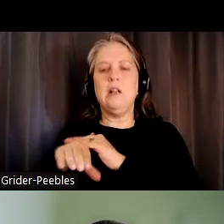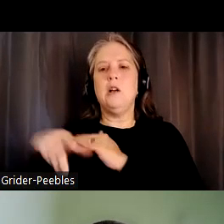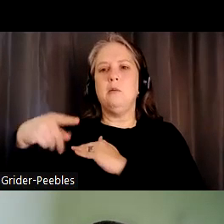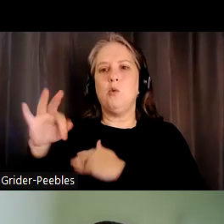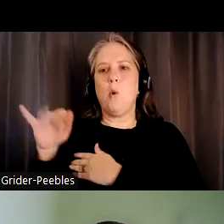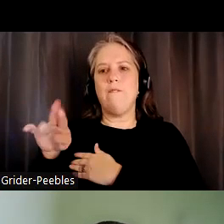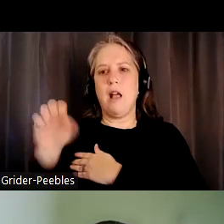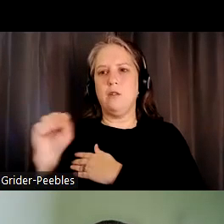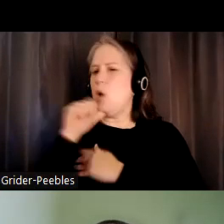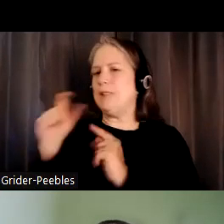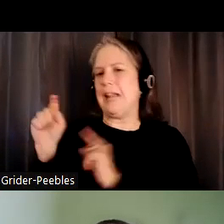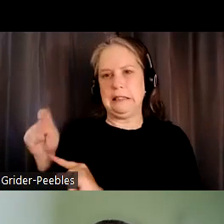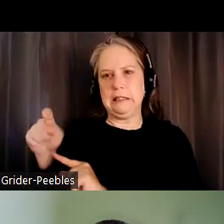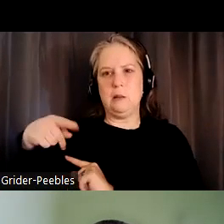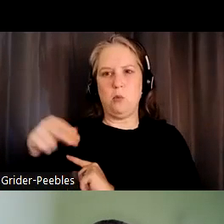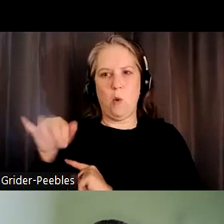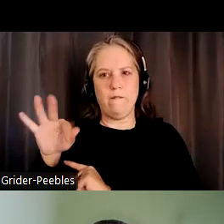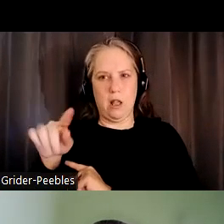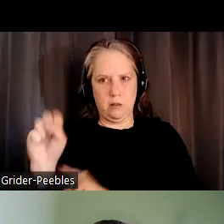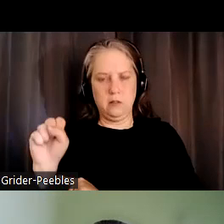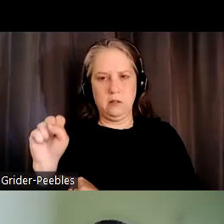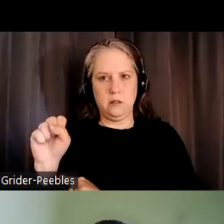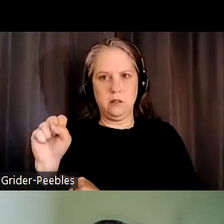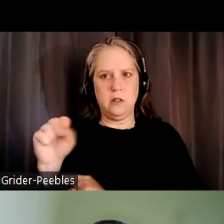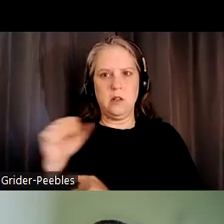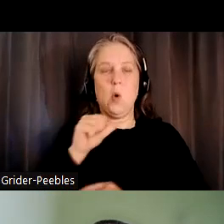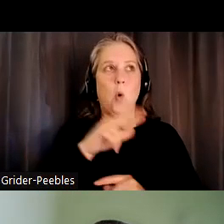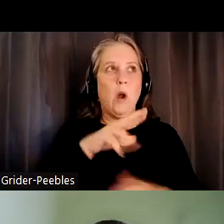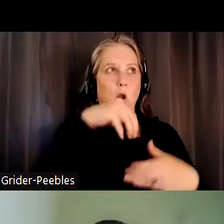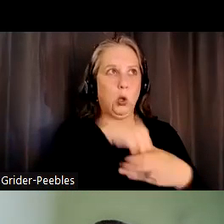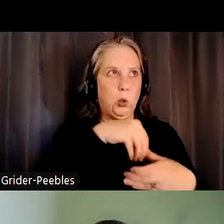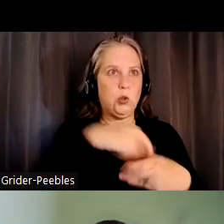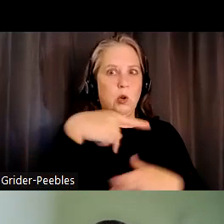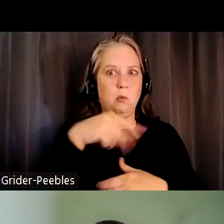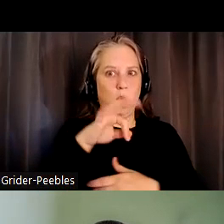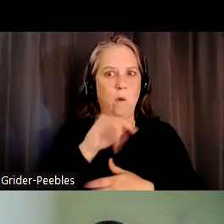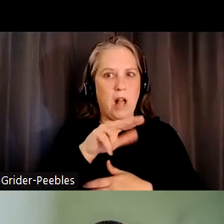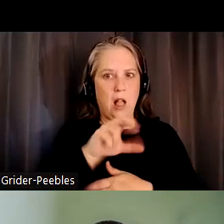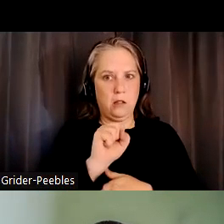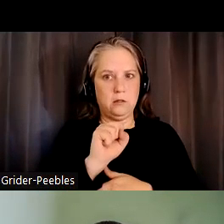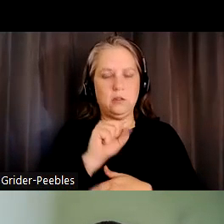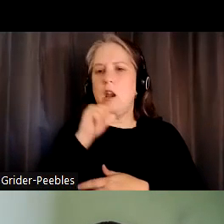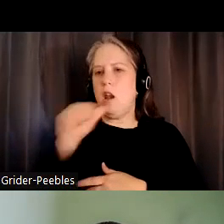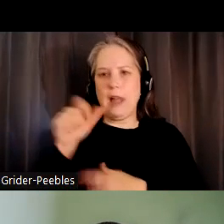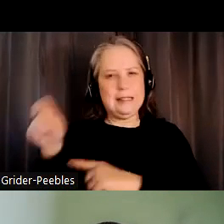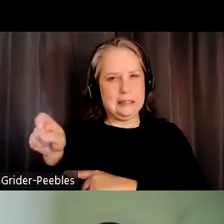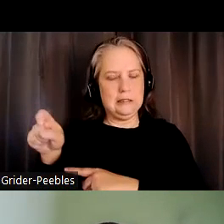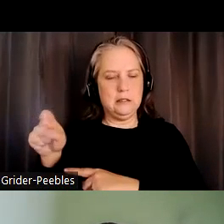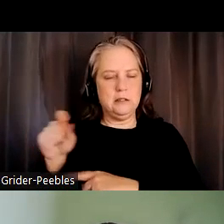Inclusion profiles v. inclusion needs. Tiny word difference but shifts from